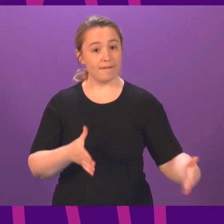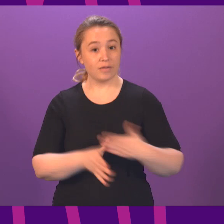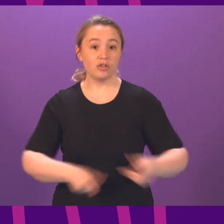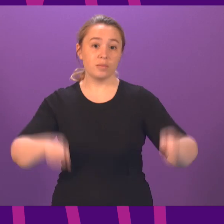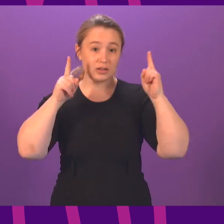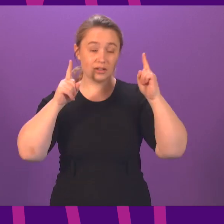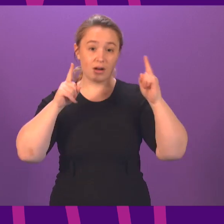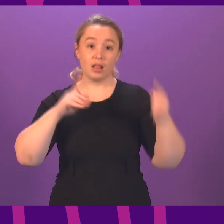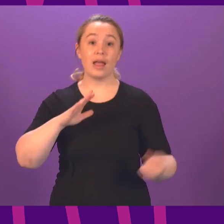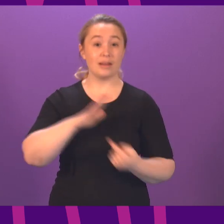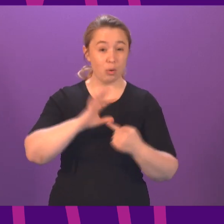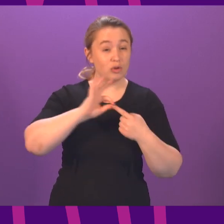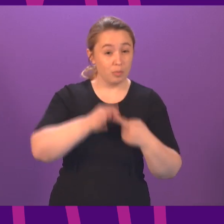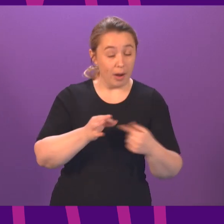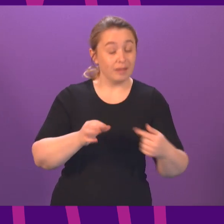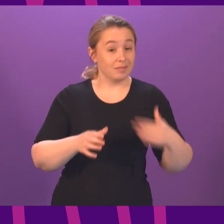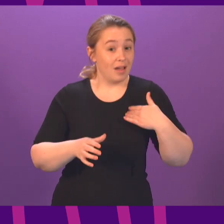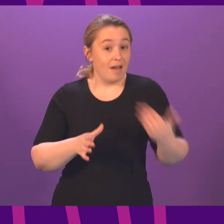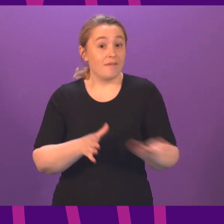that is the most important point here—but as the sister and sister-in-law of people